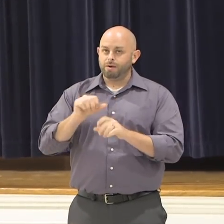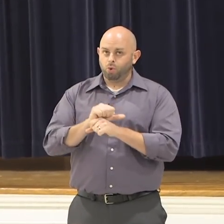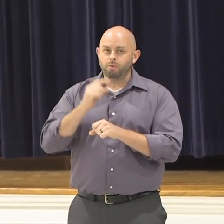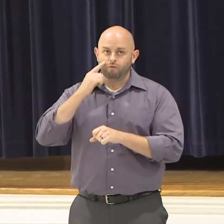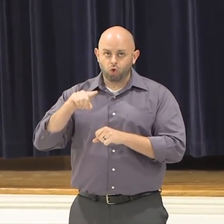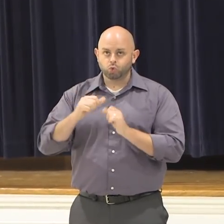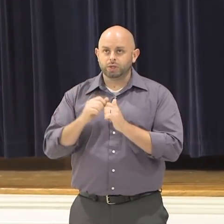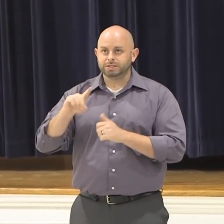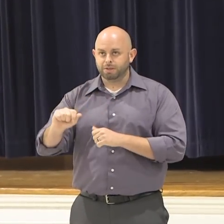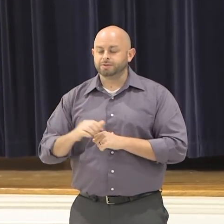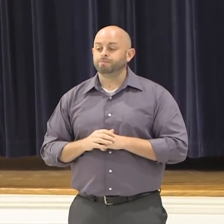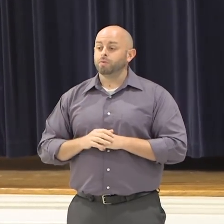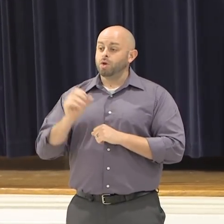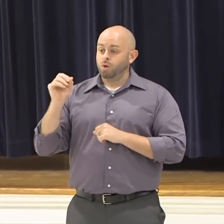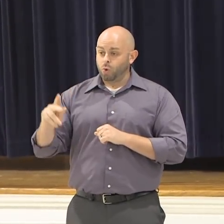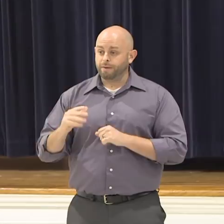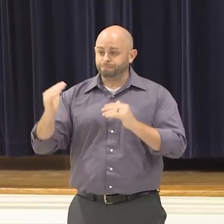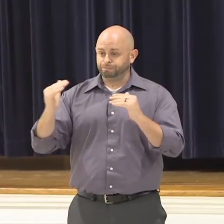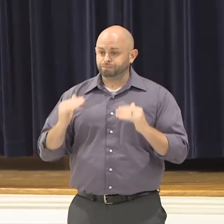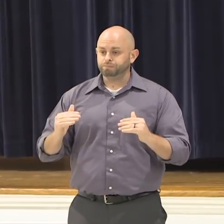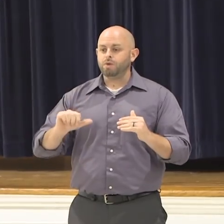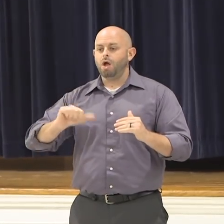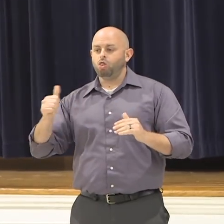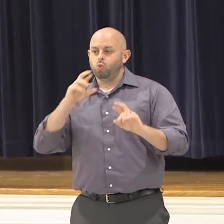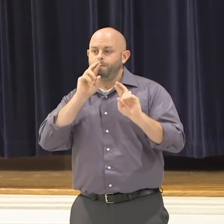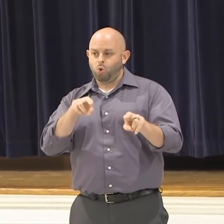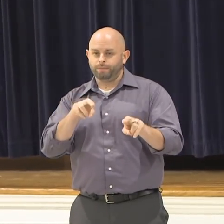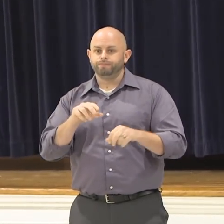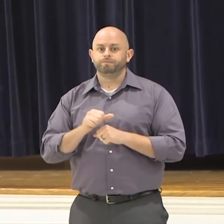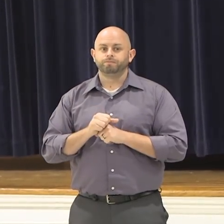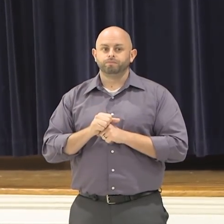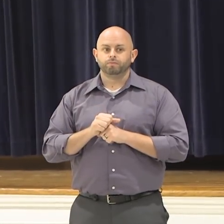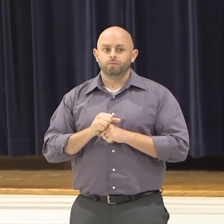with disabilities all right another report where you are you reading